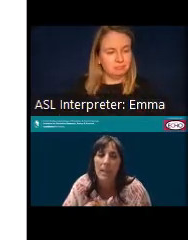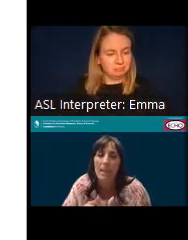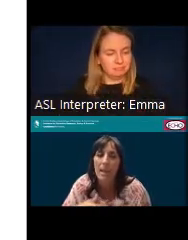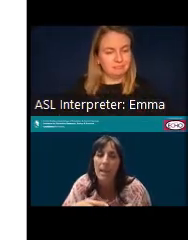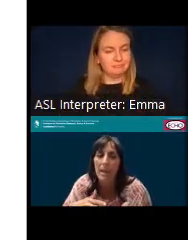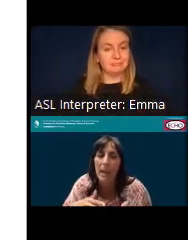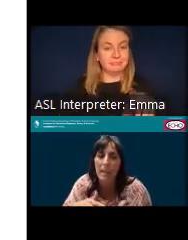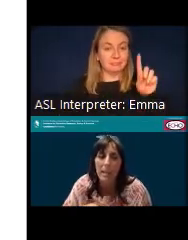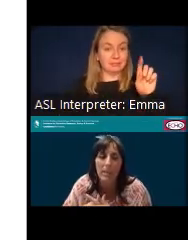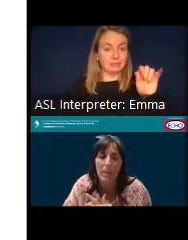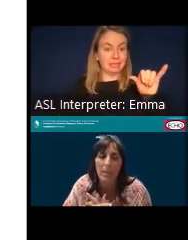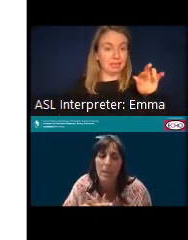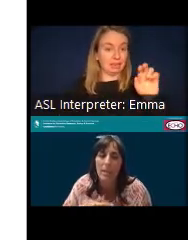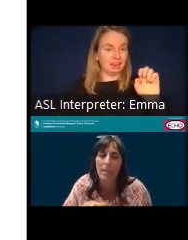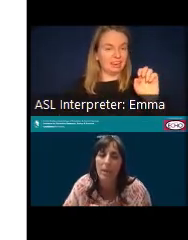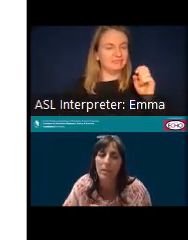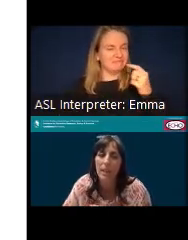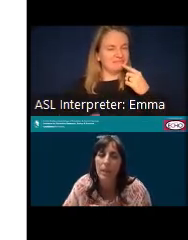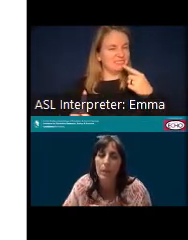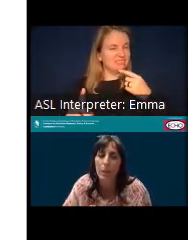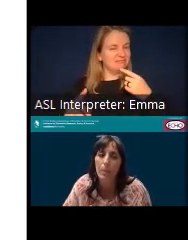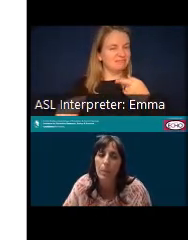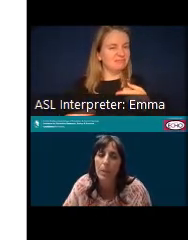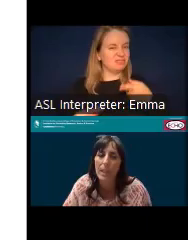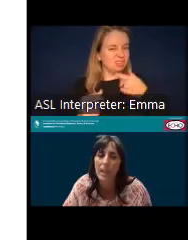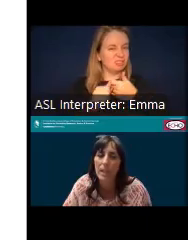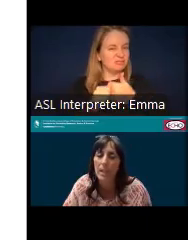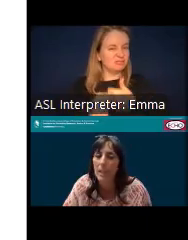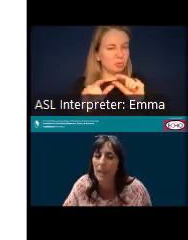saying that he has difficulty following group routines like